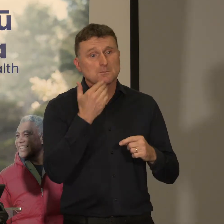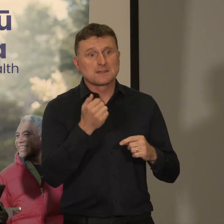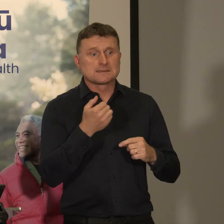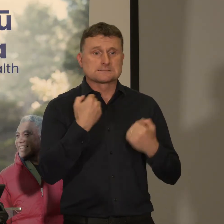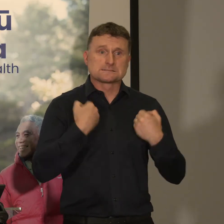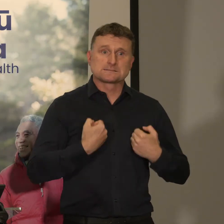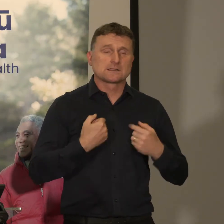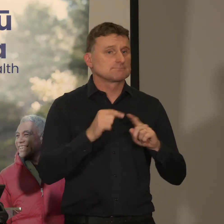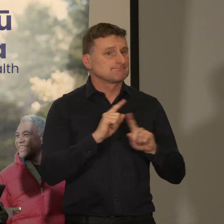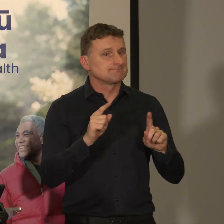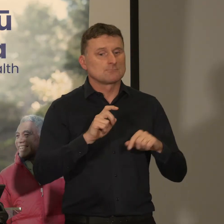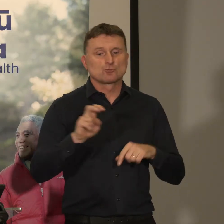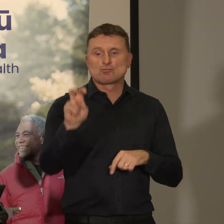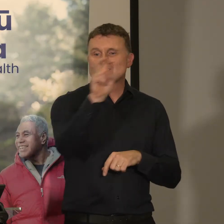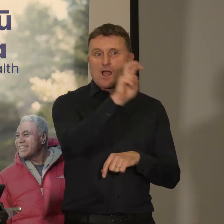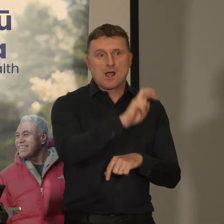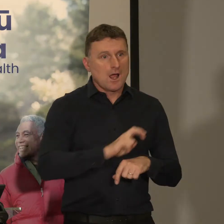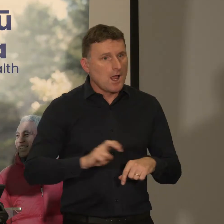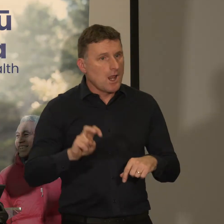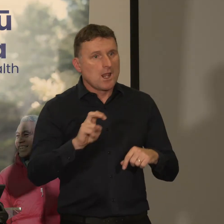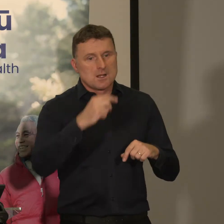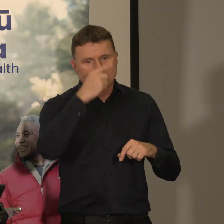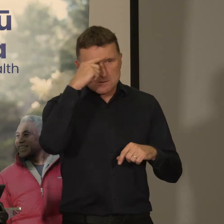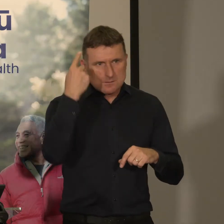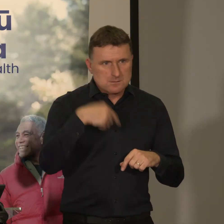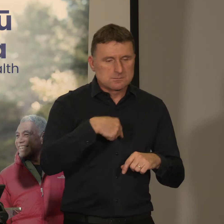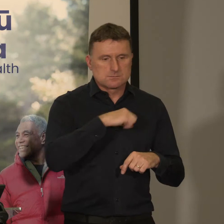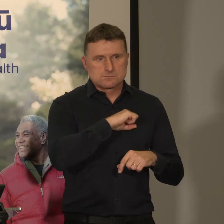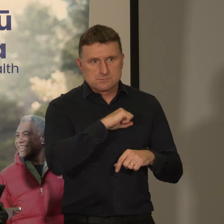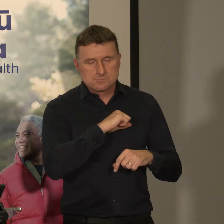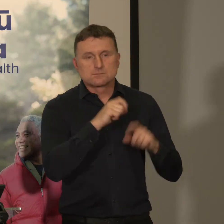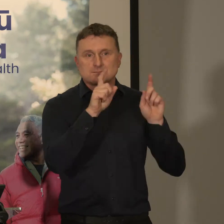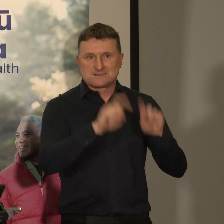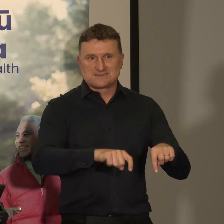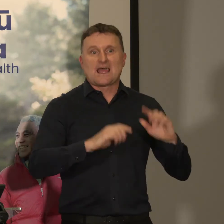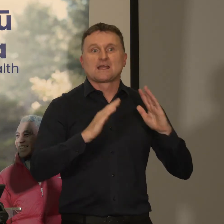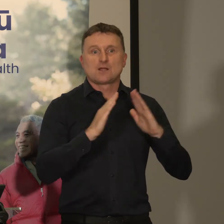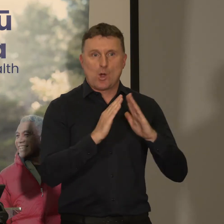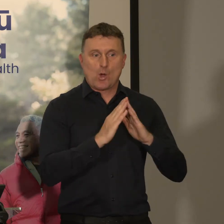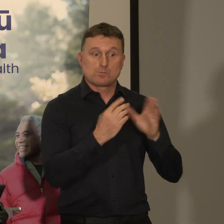exposed to a known COVID-19 case because the chance that your and symptoms are in fact COVID are obviously higher. If that is your setting, please